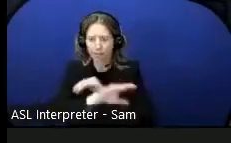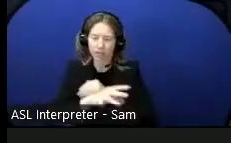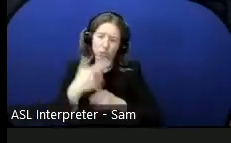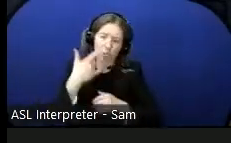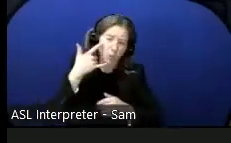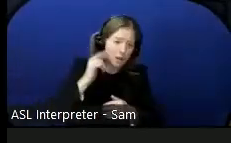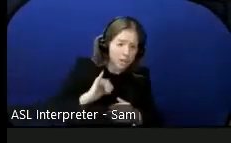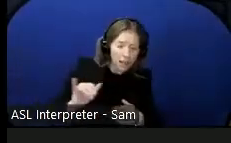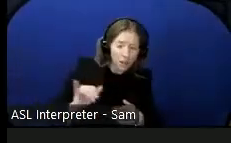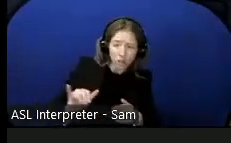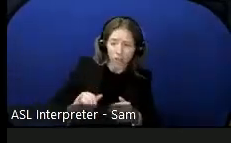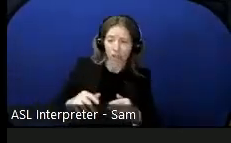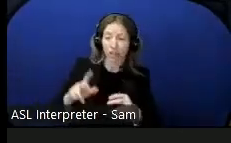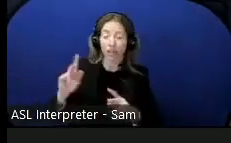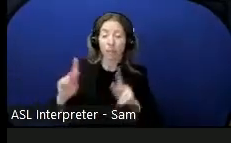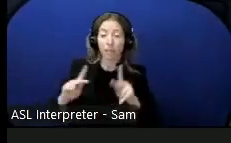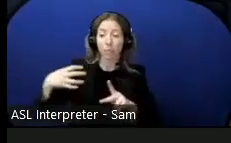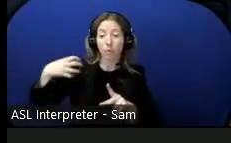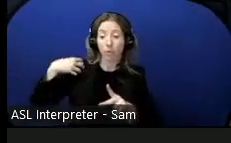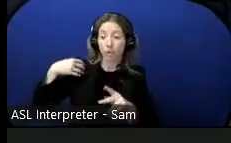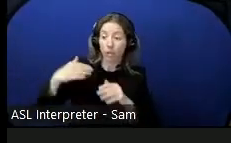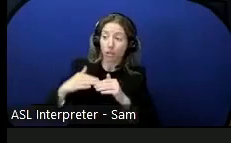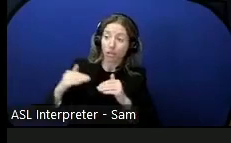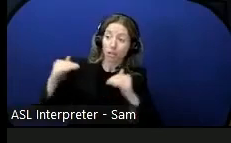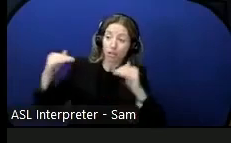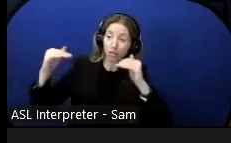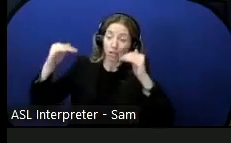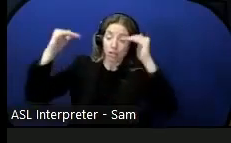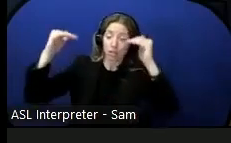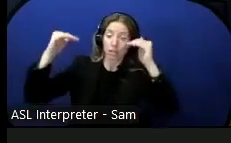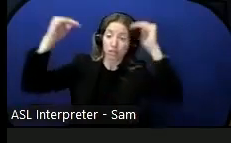and whose responsibility is down the chain to make sure that accessibility